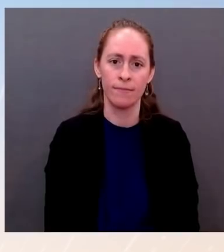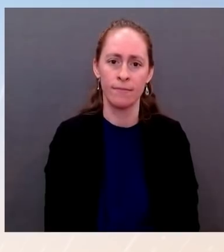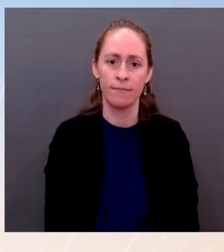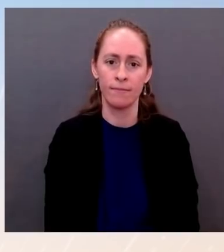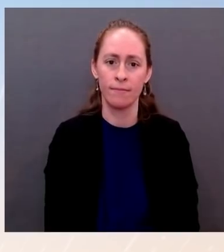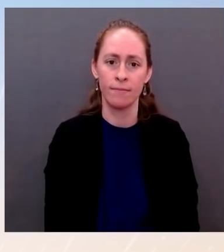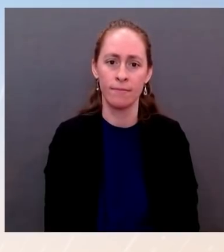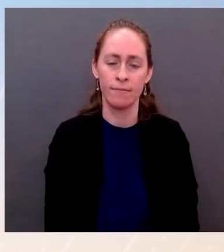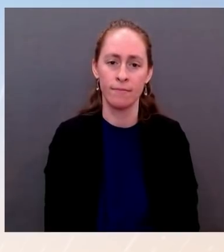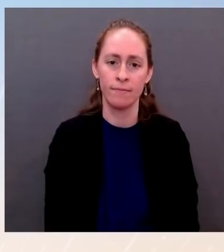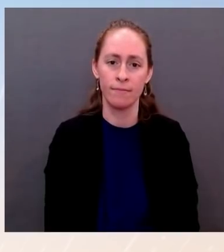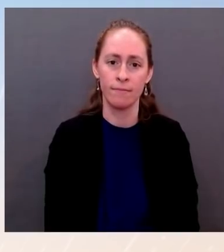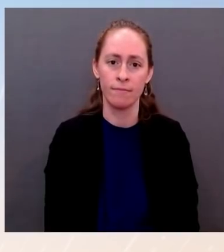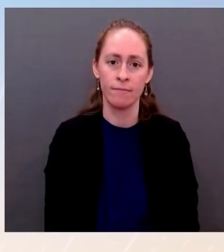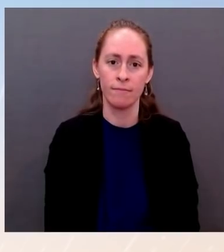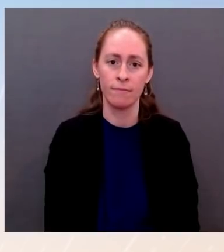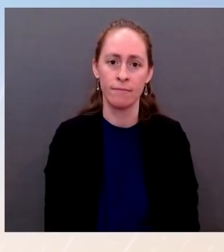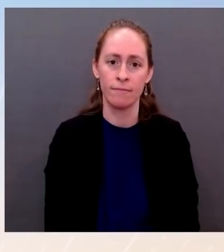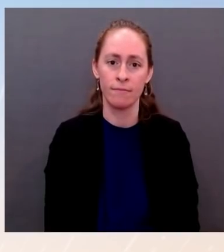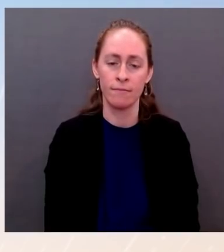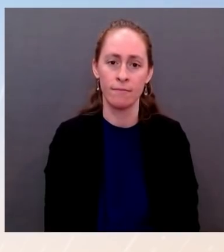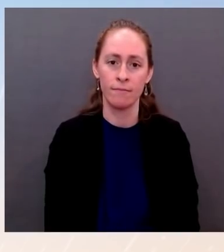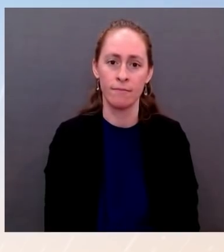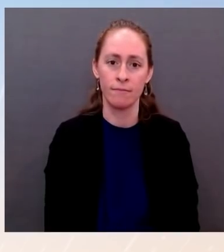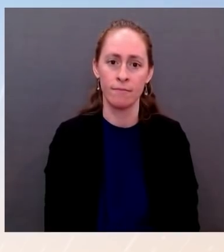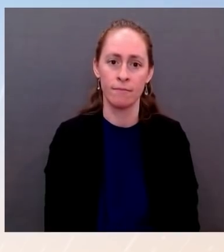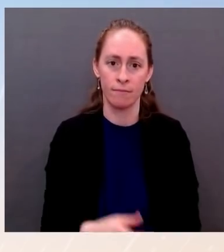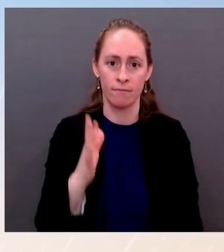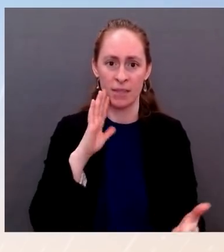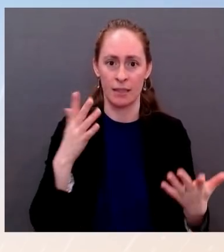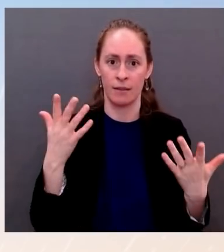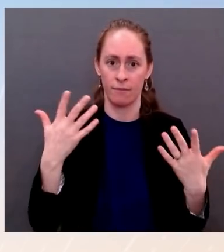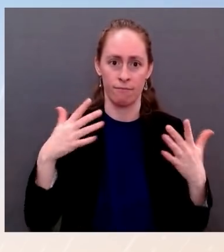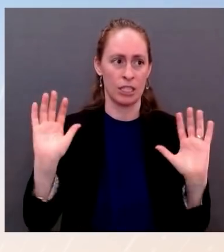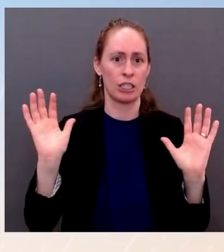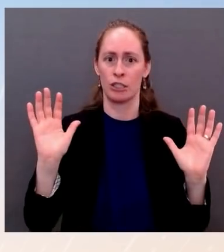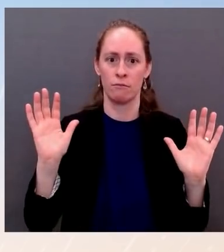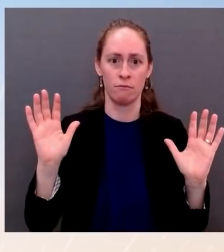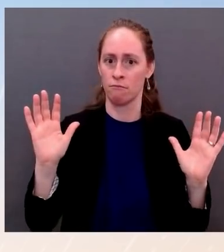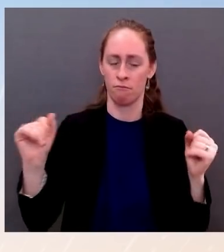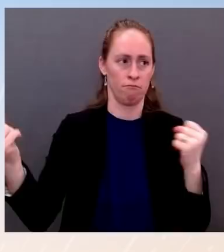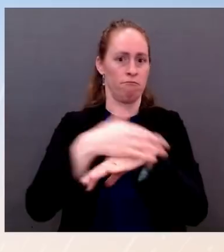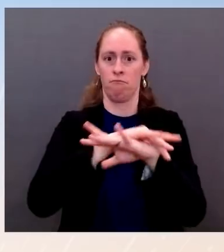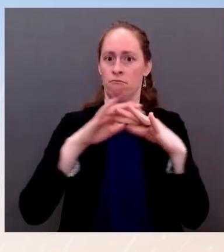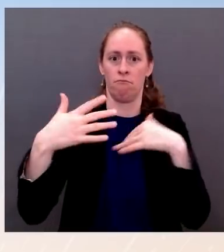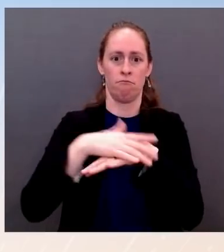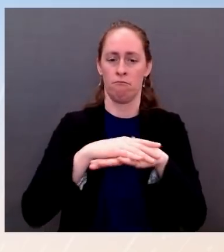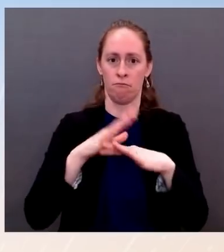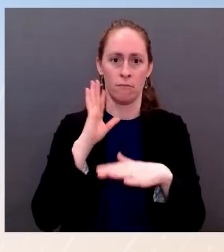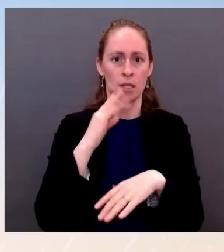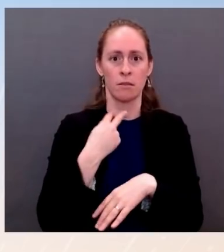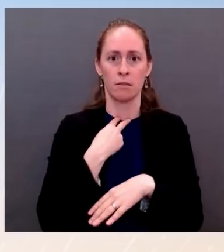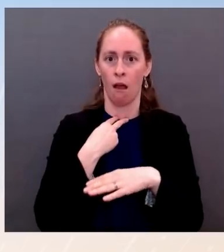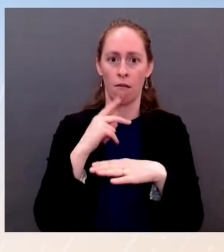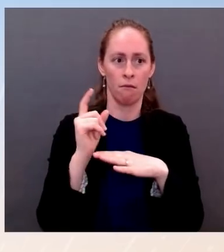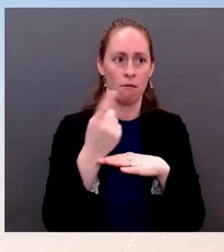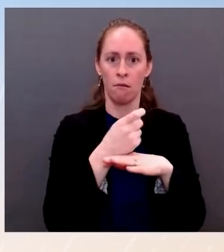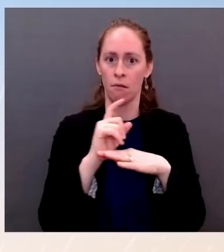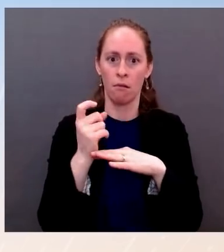but also the difficulty of departing or getting out, and the fact that departure -- means of departure could be cut off. And that was, we feel,